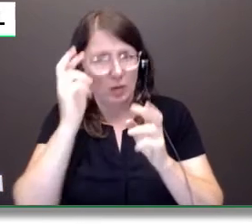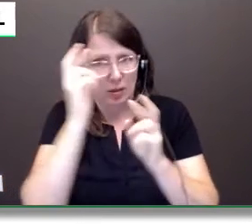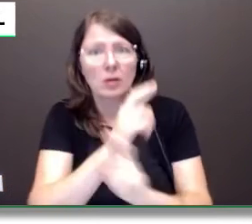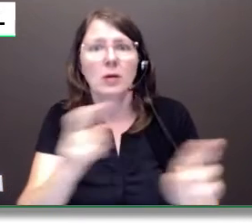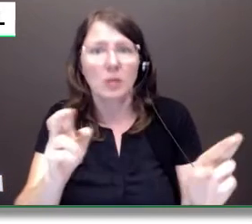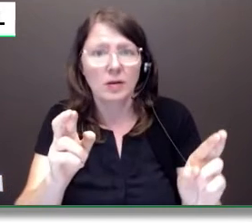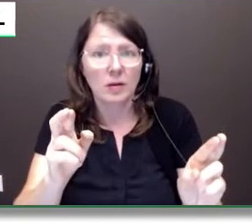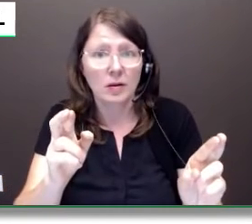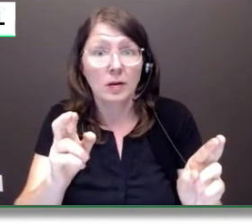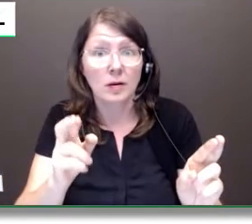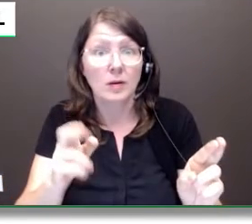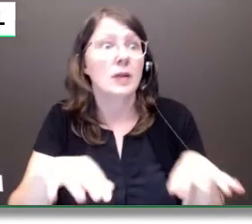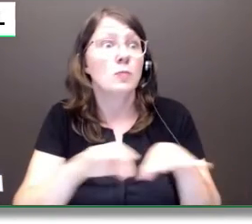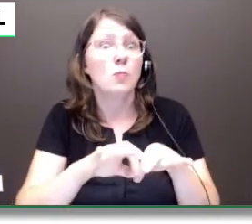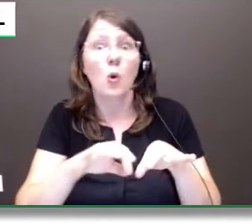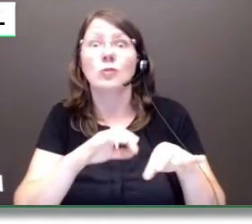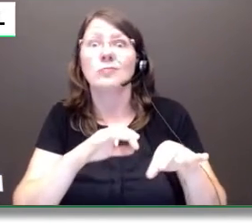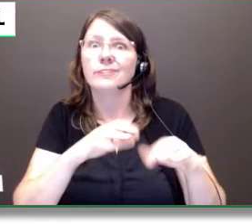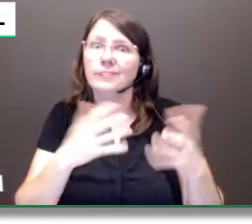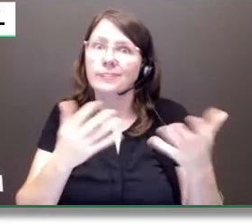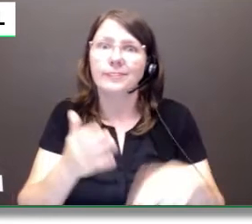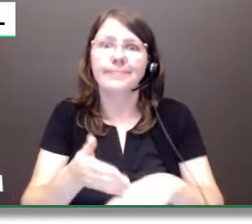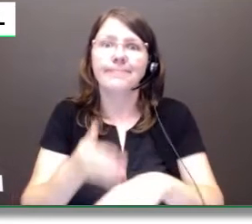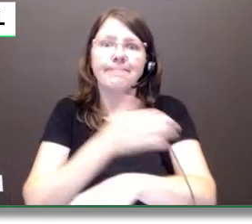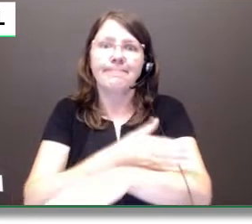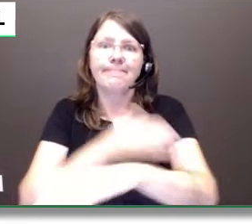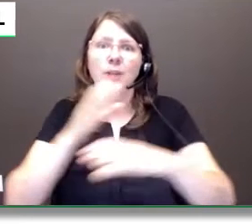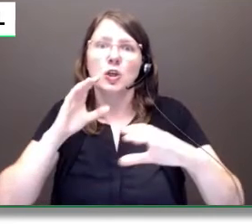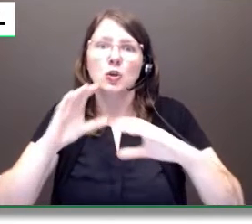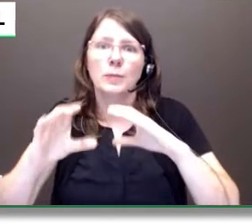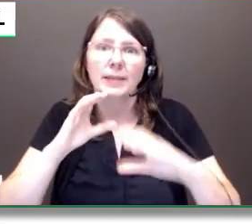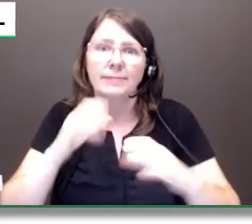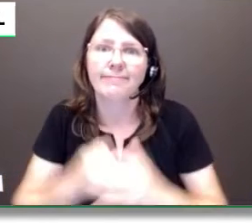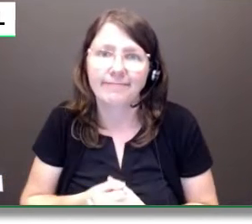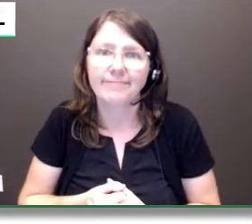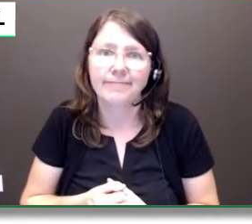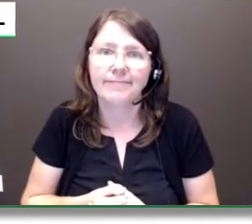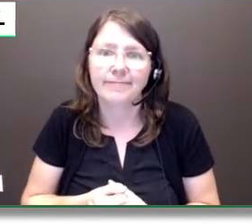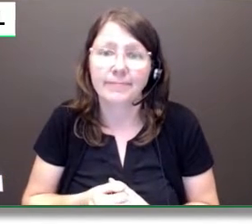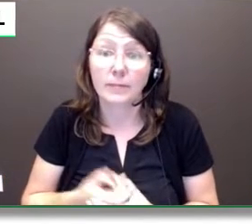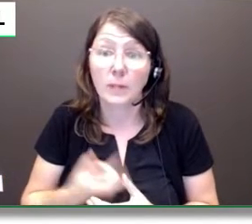uh you know up here we use what we use and what we have